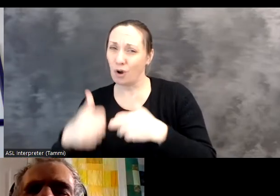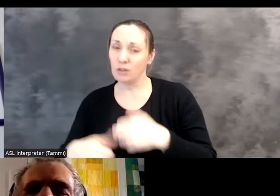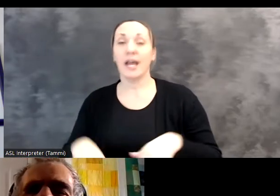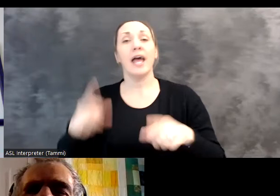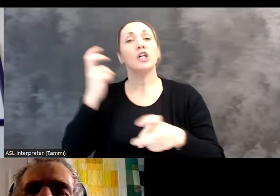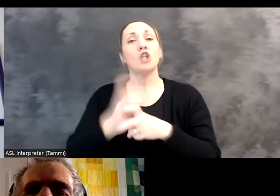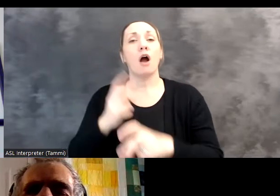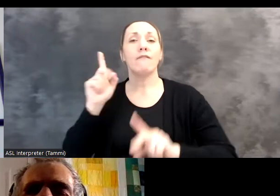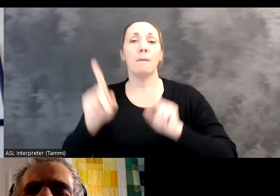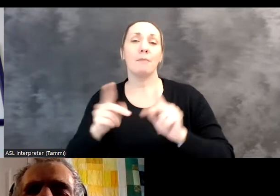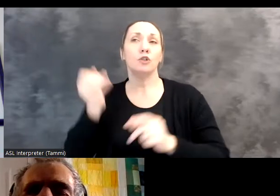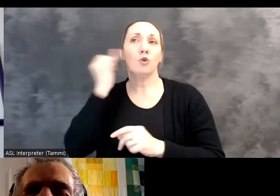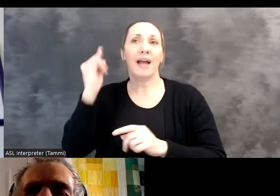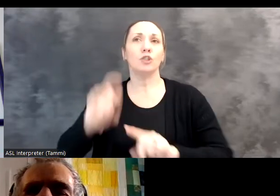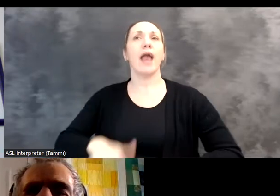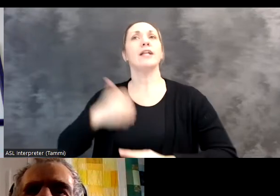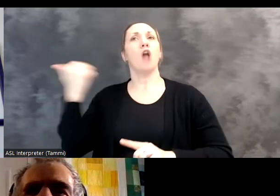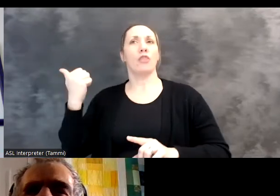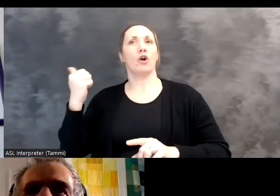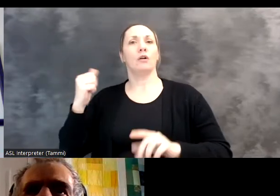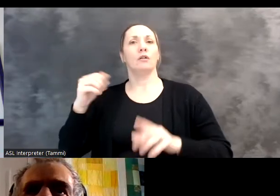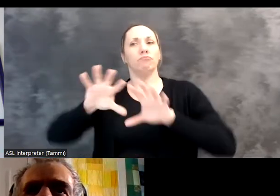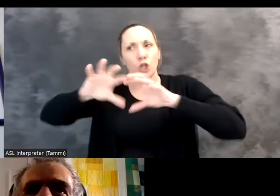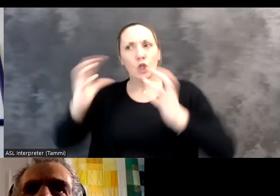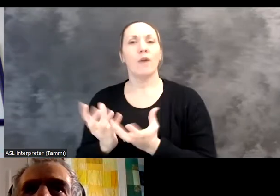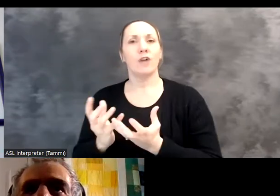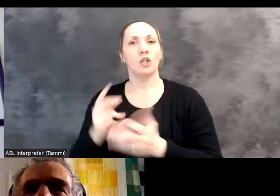it more difficult. It is difficult too